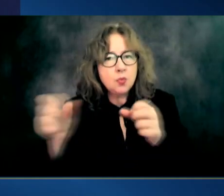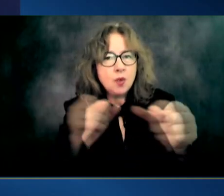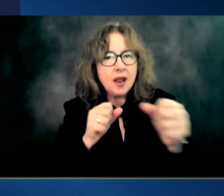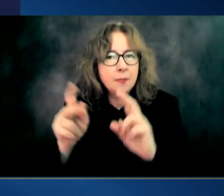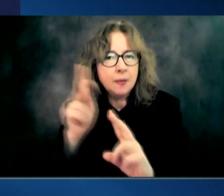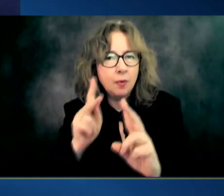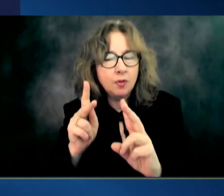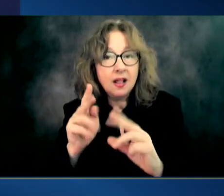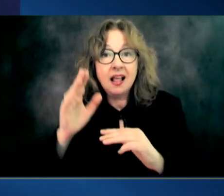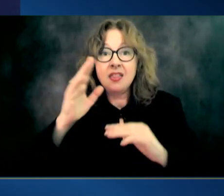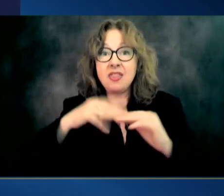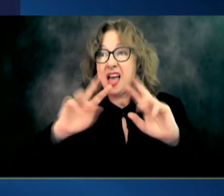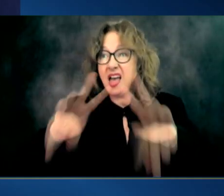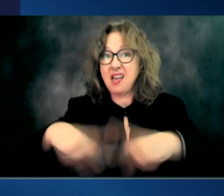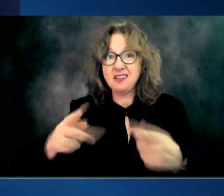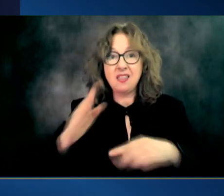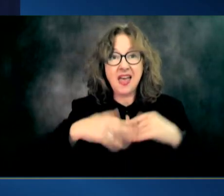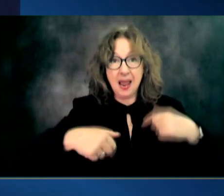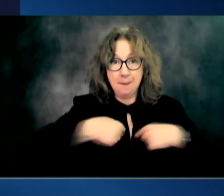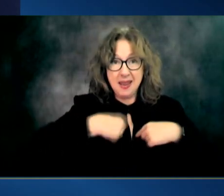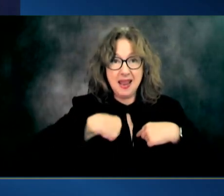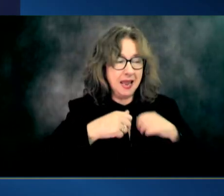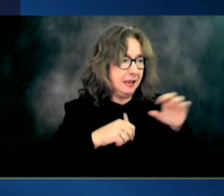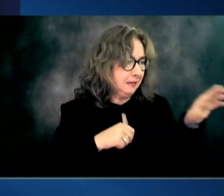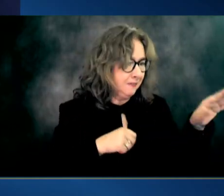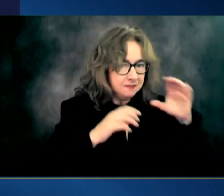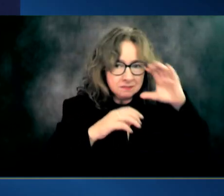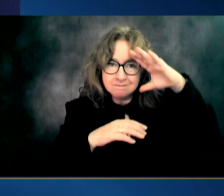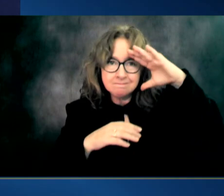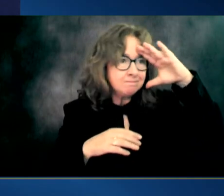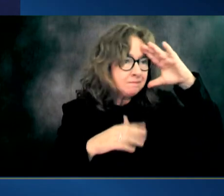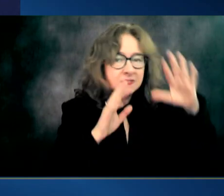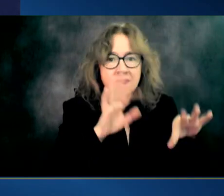all the things that I need and, you know, going down rabbit holes to figure this out.